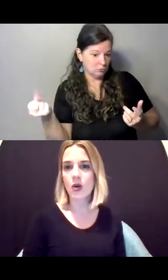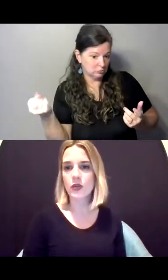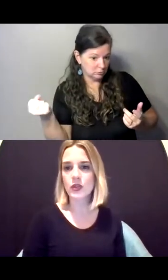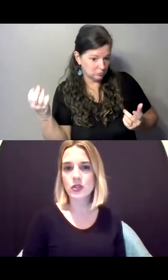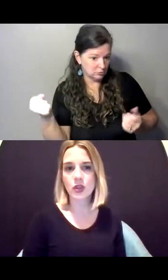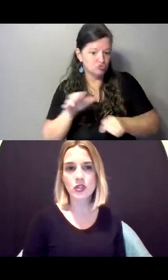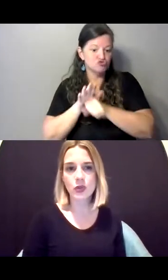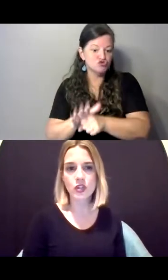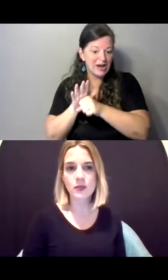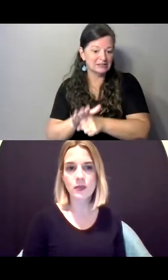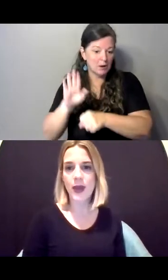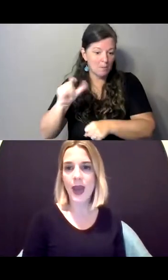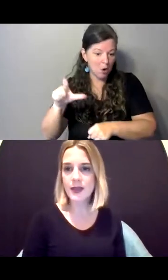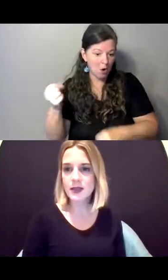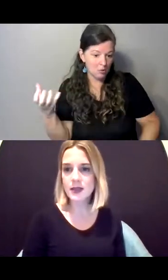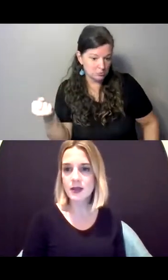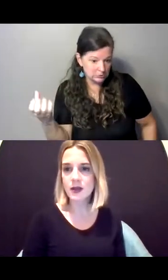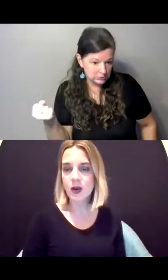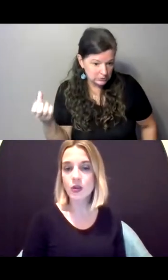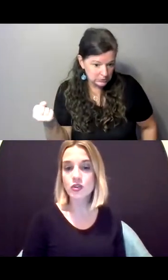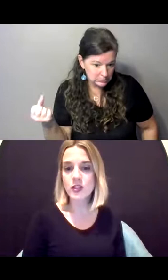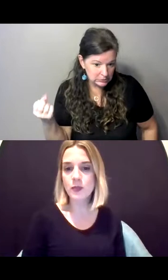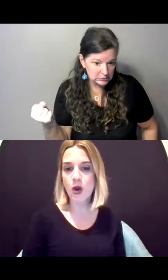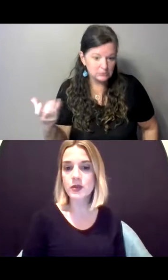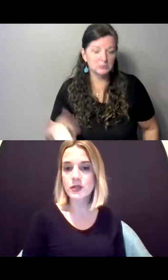or the squish bags or stress balls.